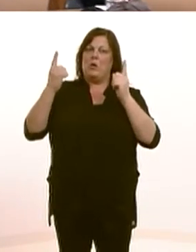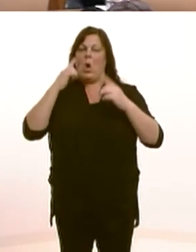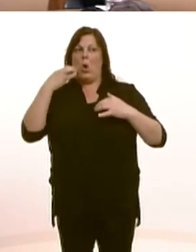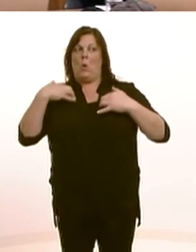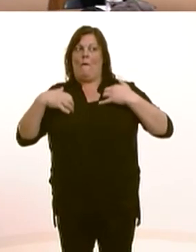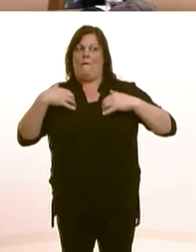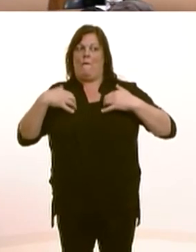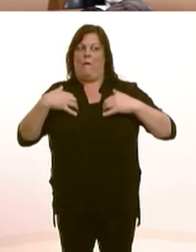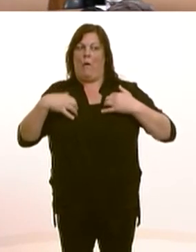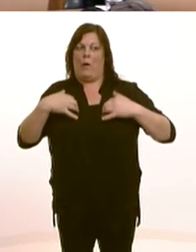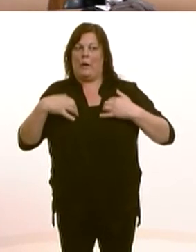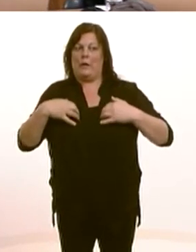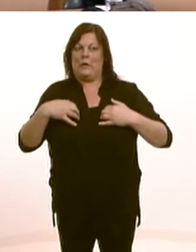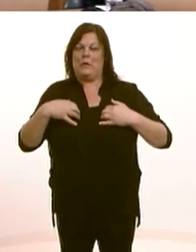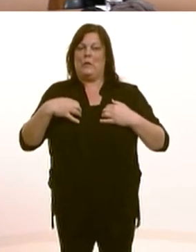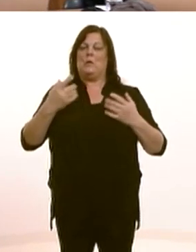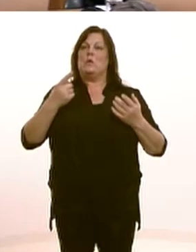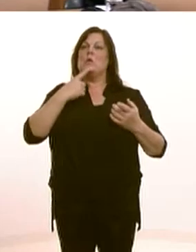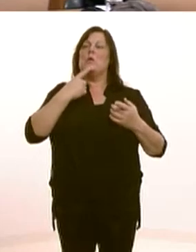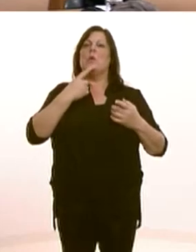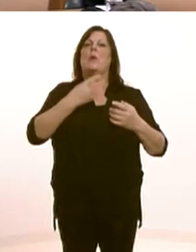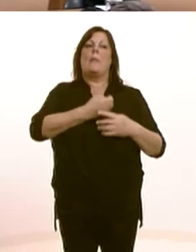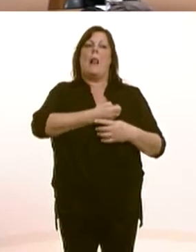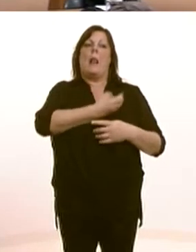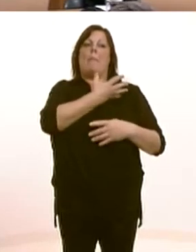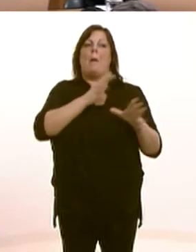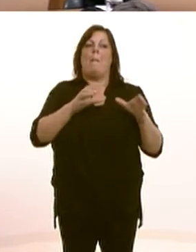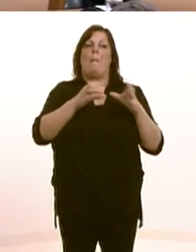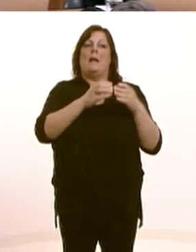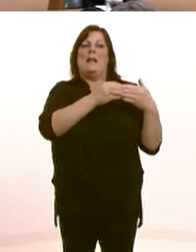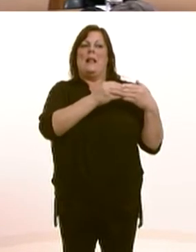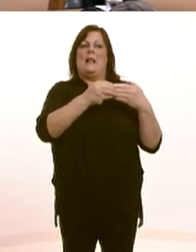result of the Labour Party leadership election being announced on Saturday.